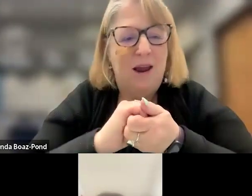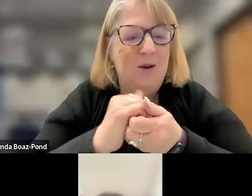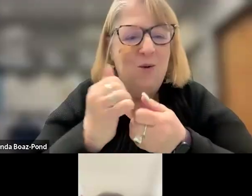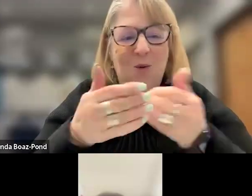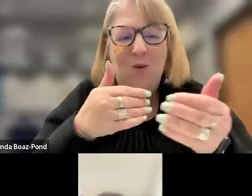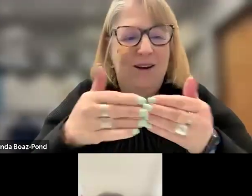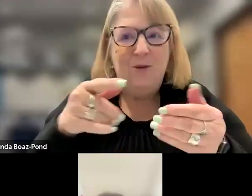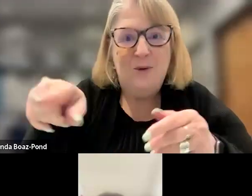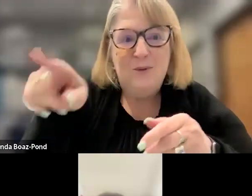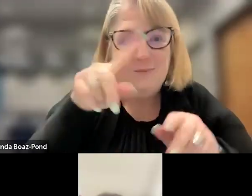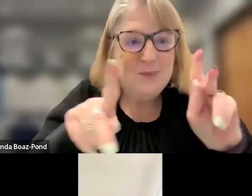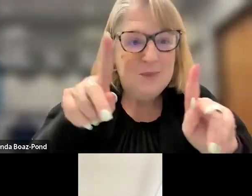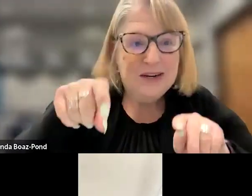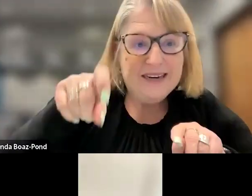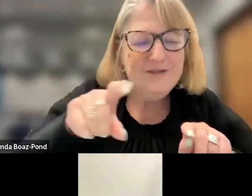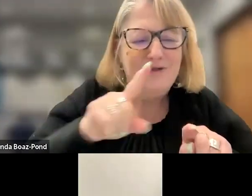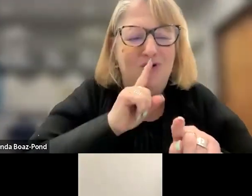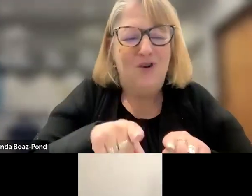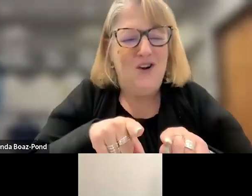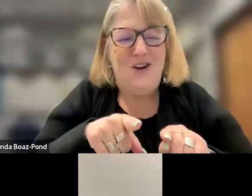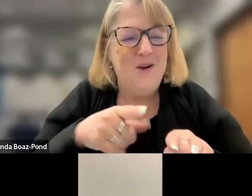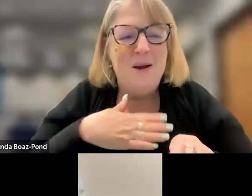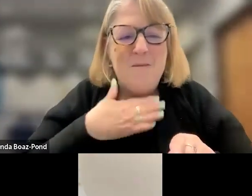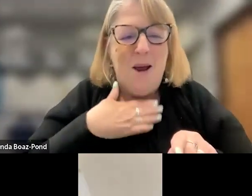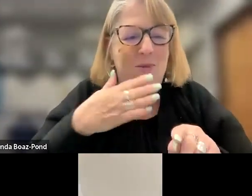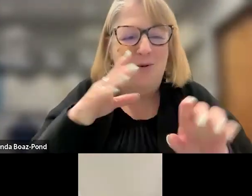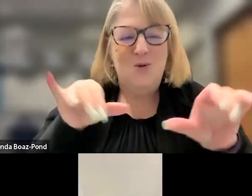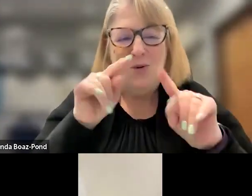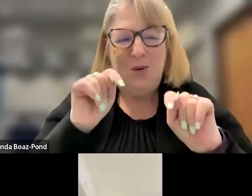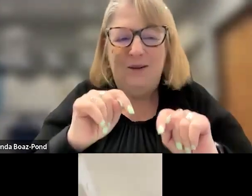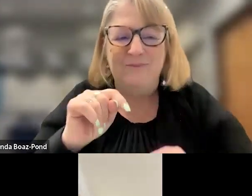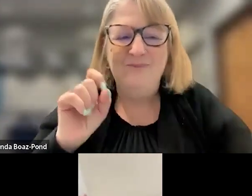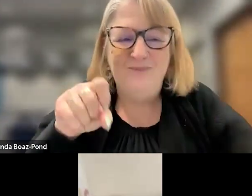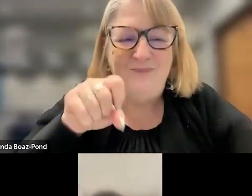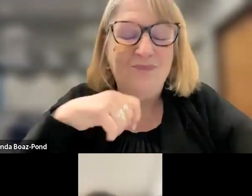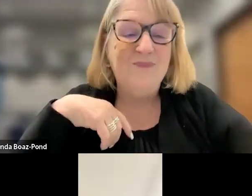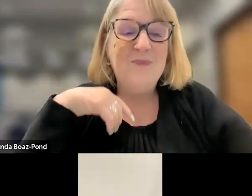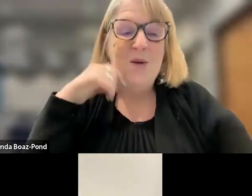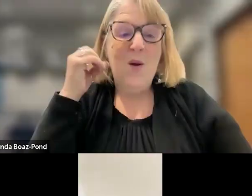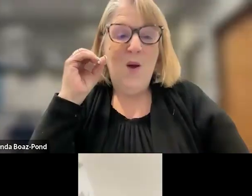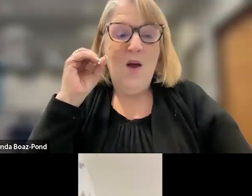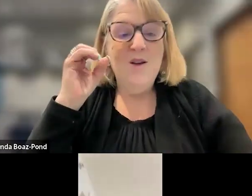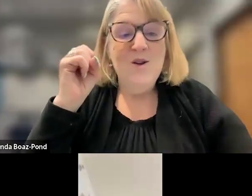we're willing to collaborate in any way, whatever you need, we're happy to do it. Yes - [Mike] Love it.